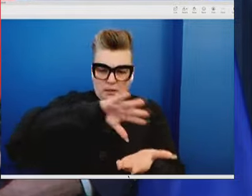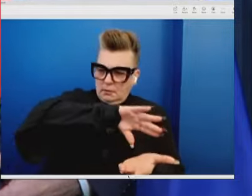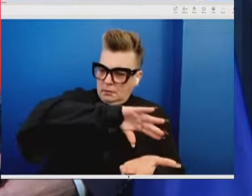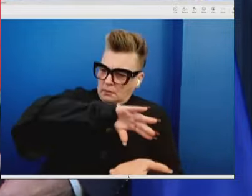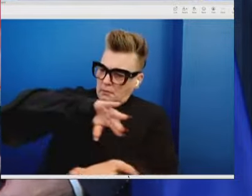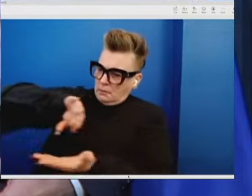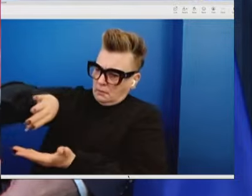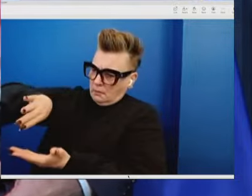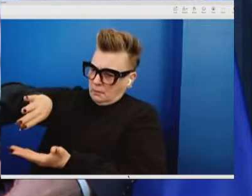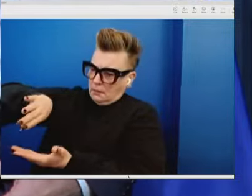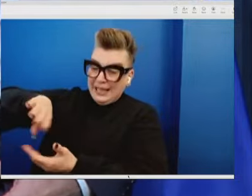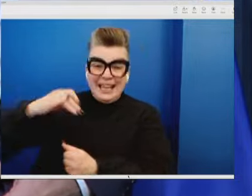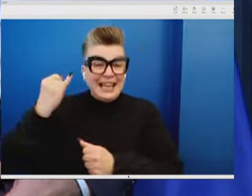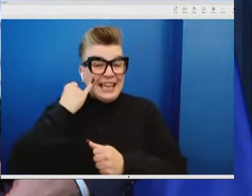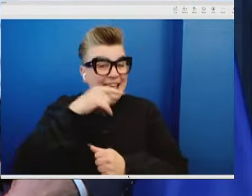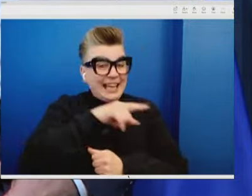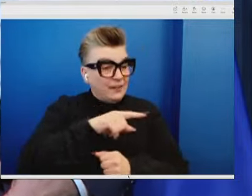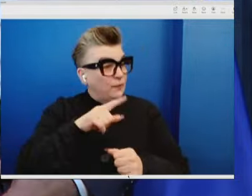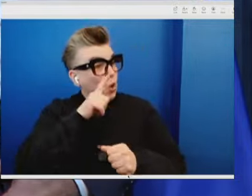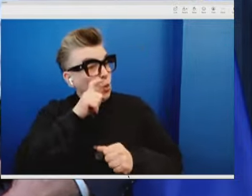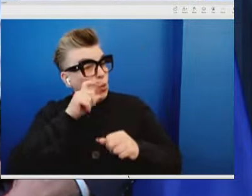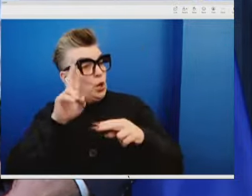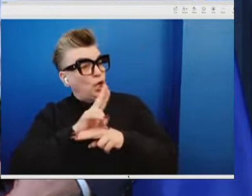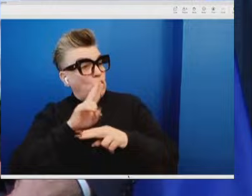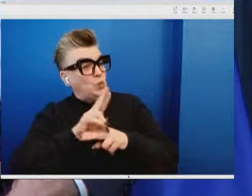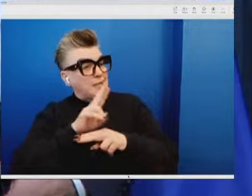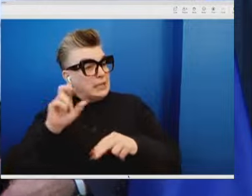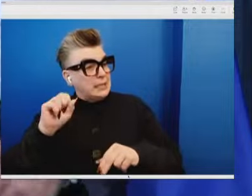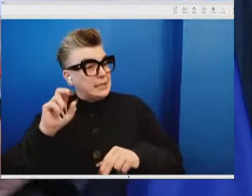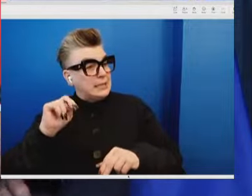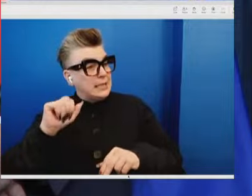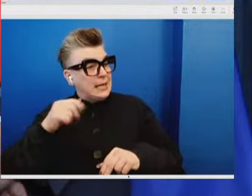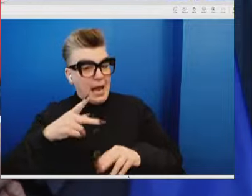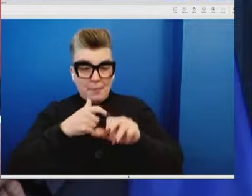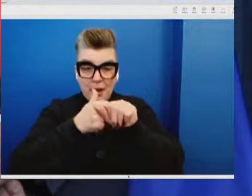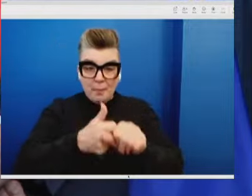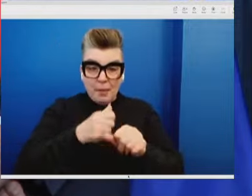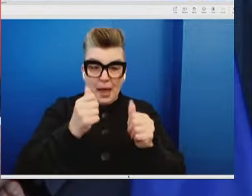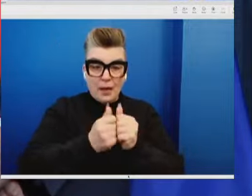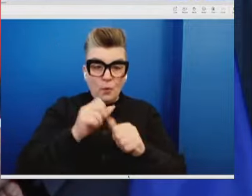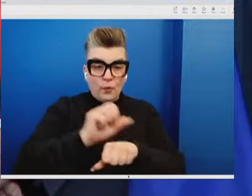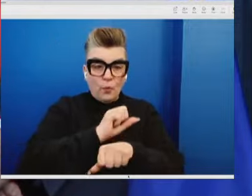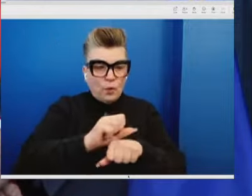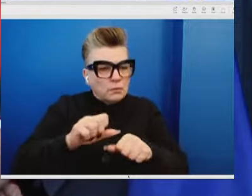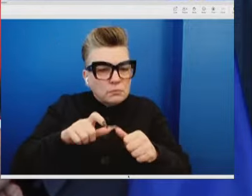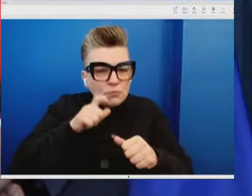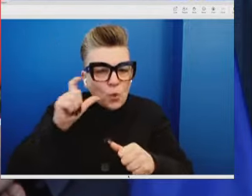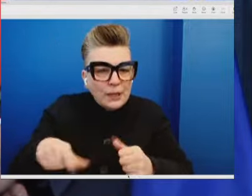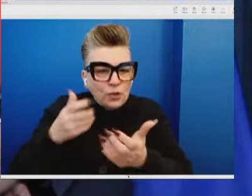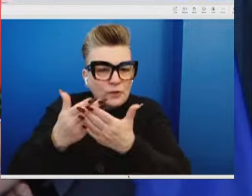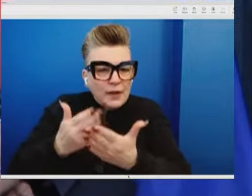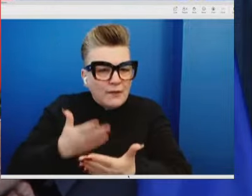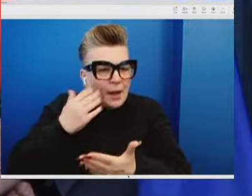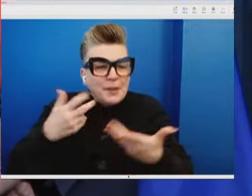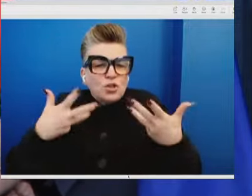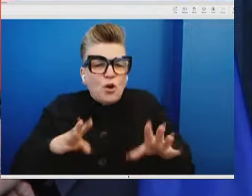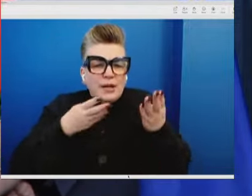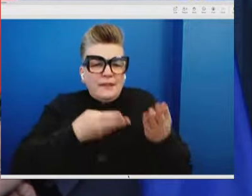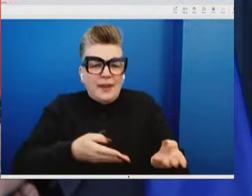they're complying with work already in SNAP then they won't even need to be part of that process. So when you bring up, kind of, the examples of no internet, that's going to happen all